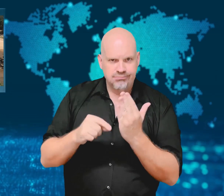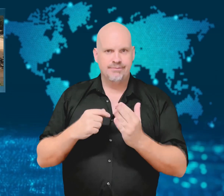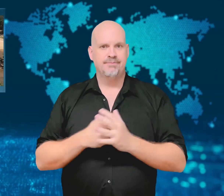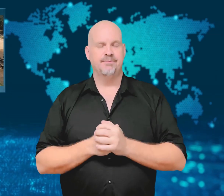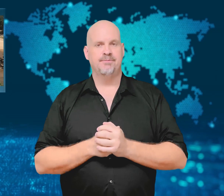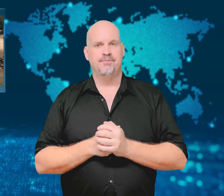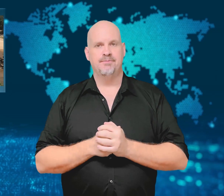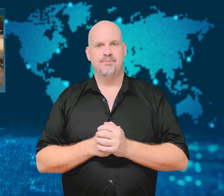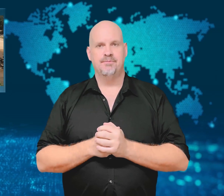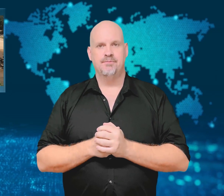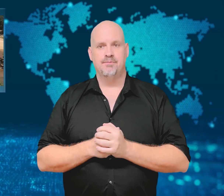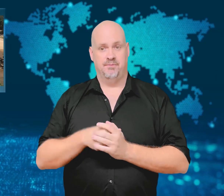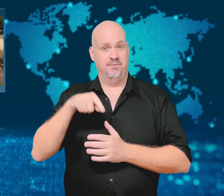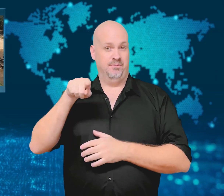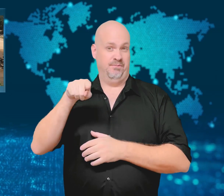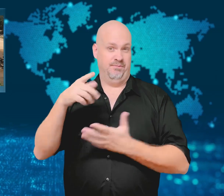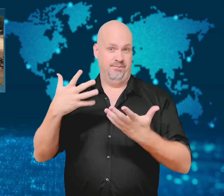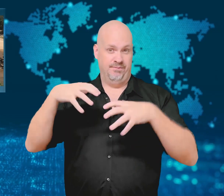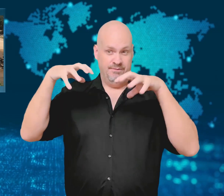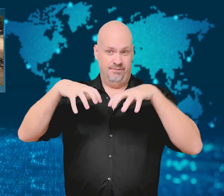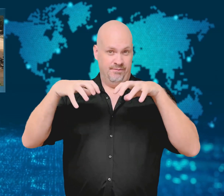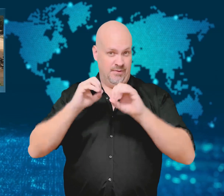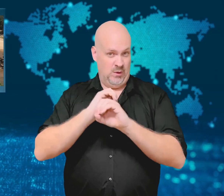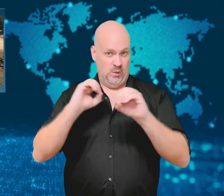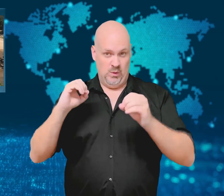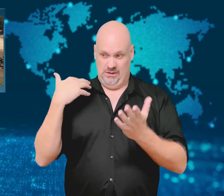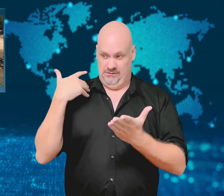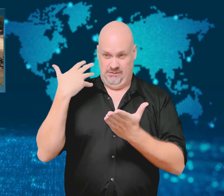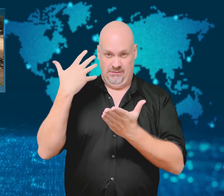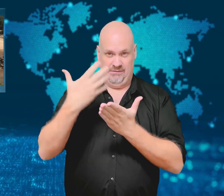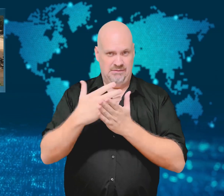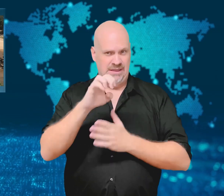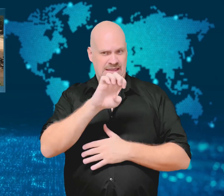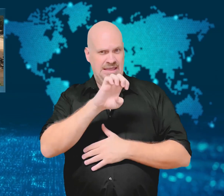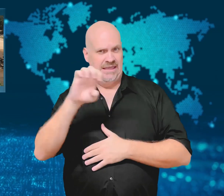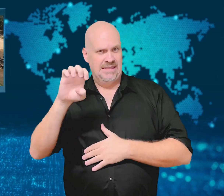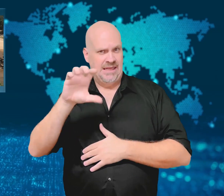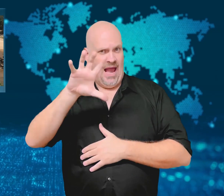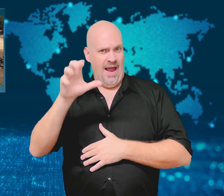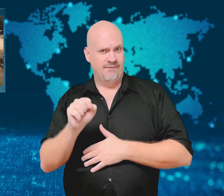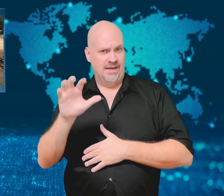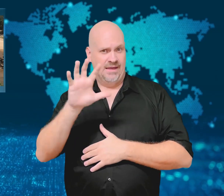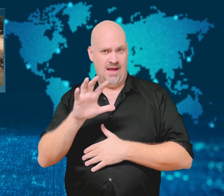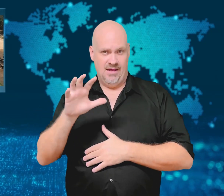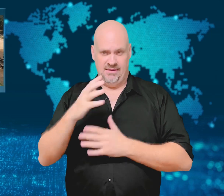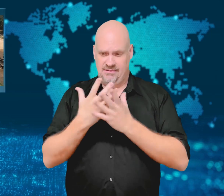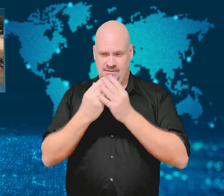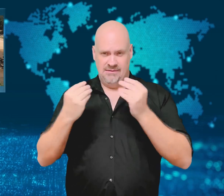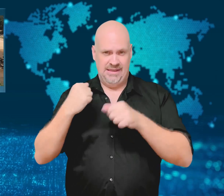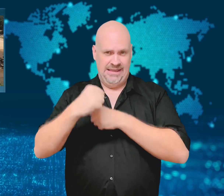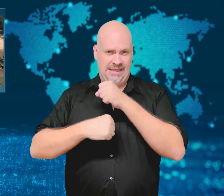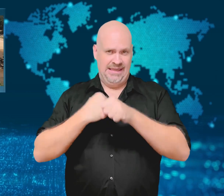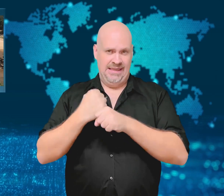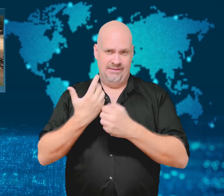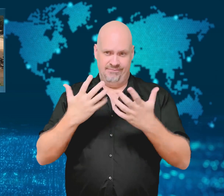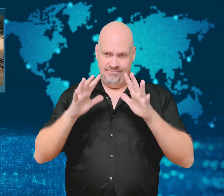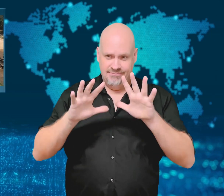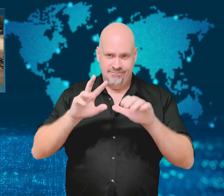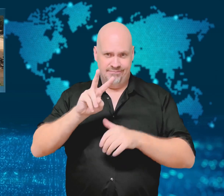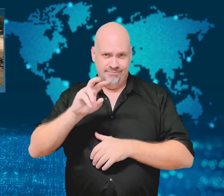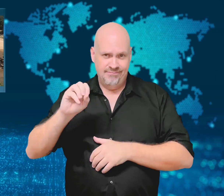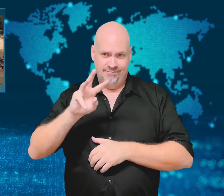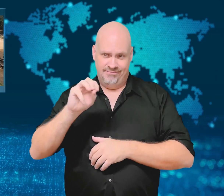has resulted from the movement of those animals.